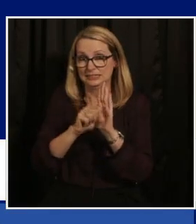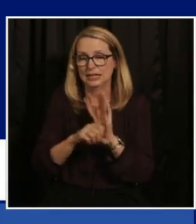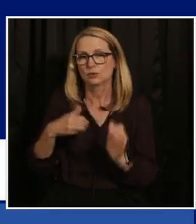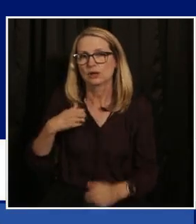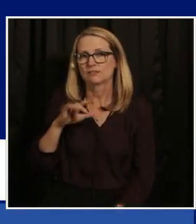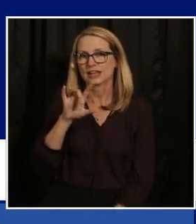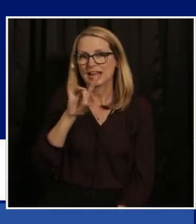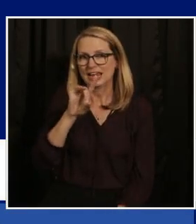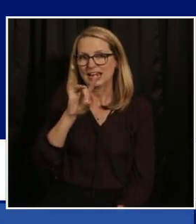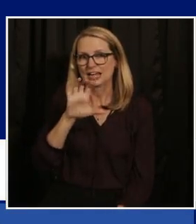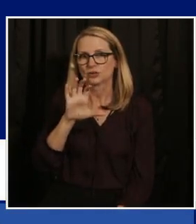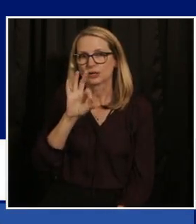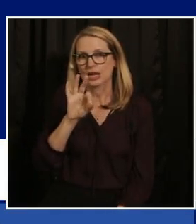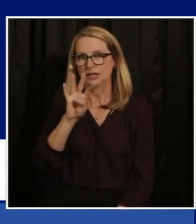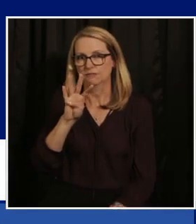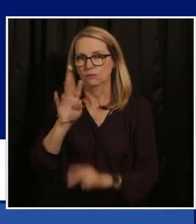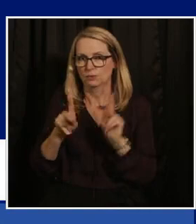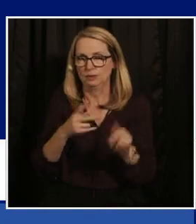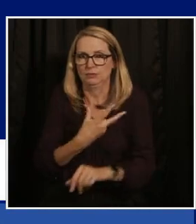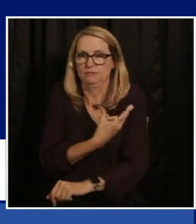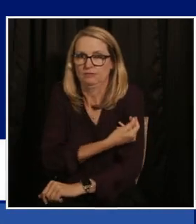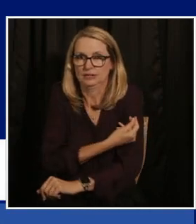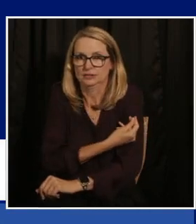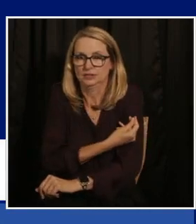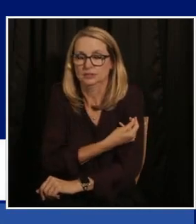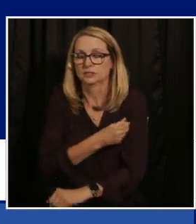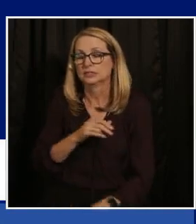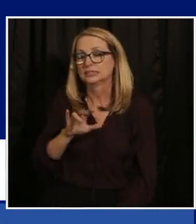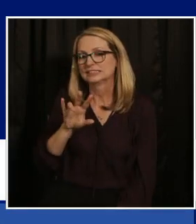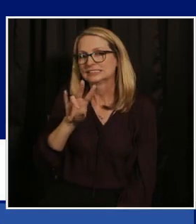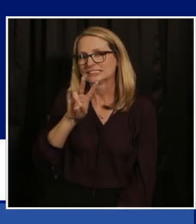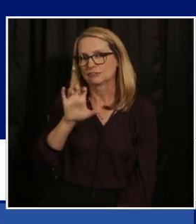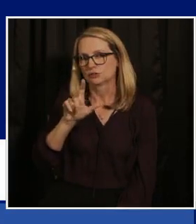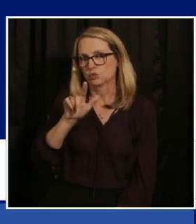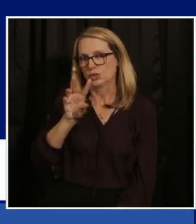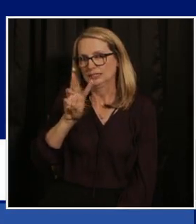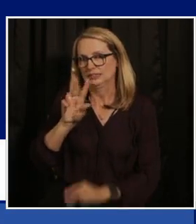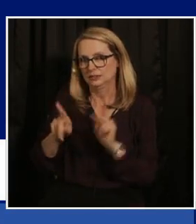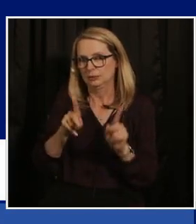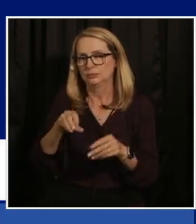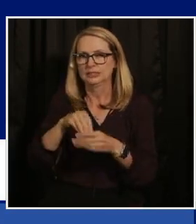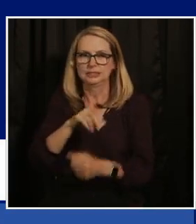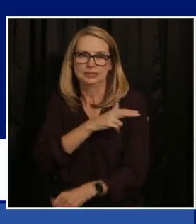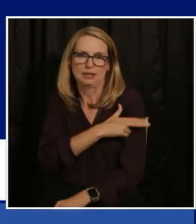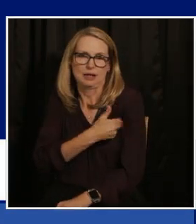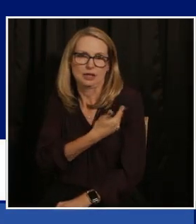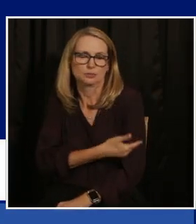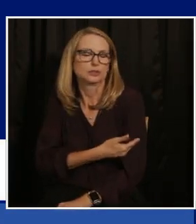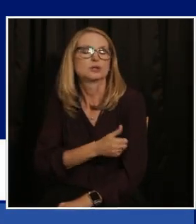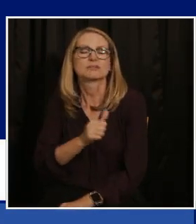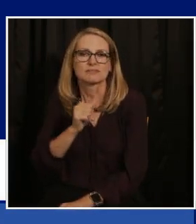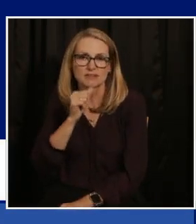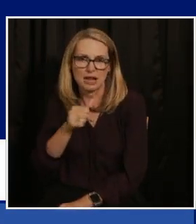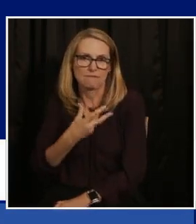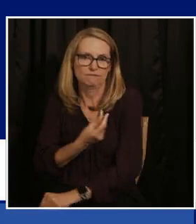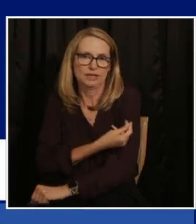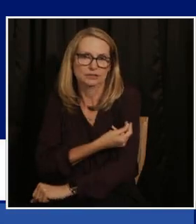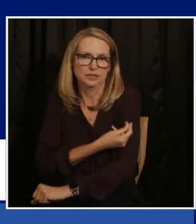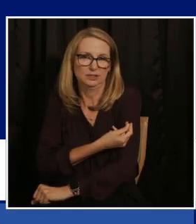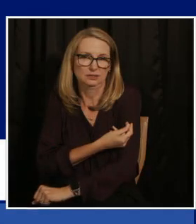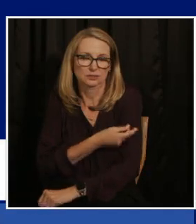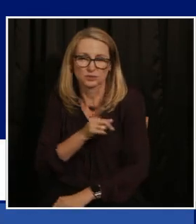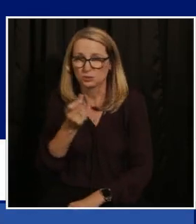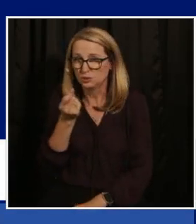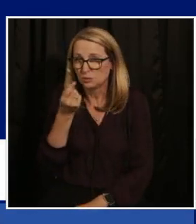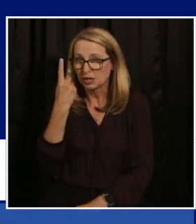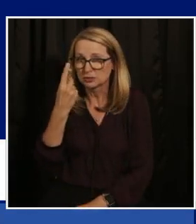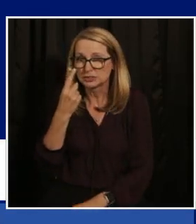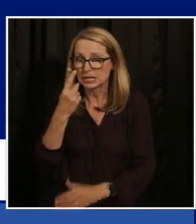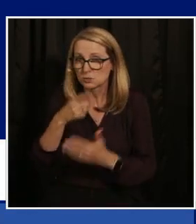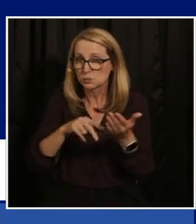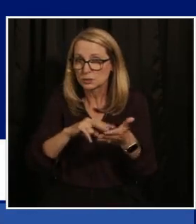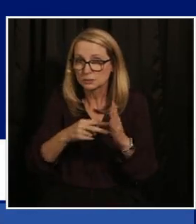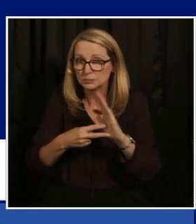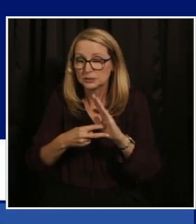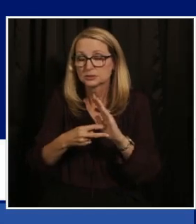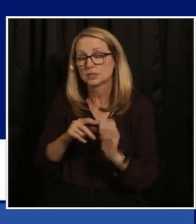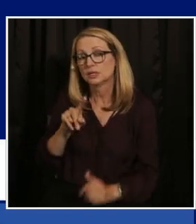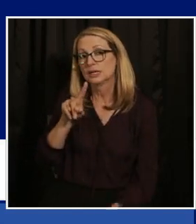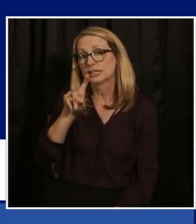of those 726 are not vaccinated 168 vaccinated so just to put this in perspective that 168 who